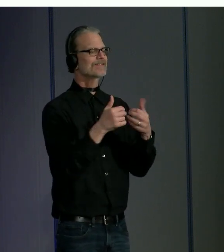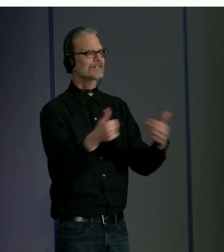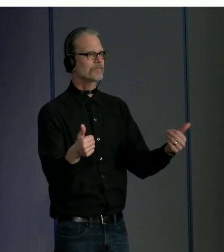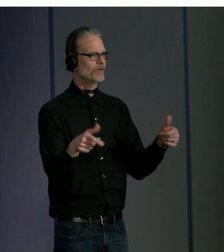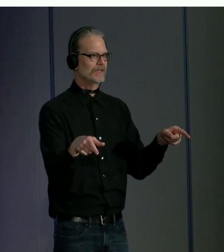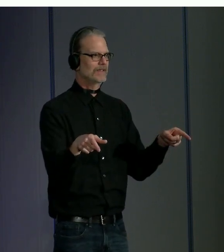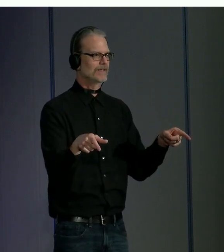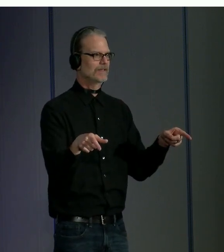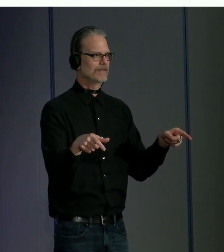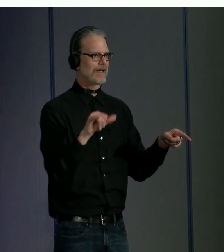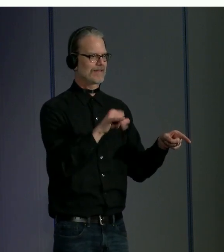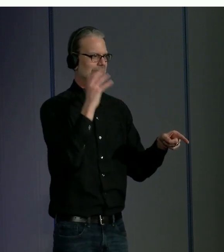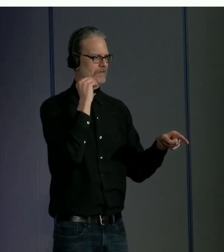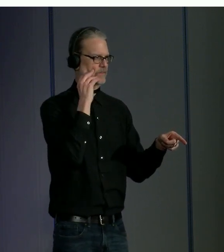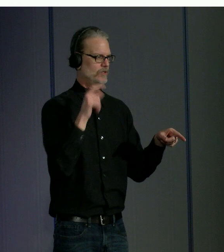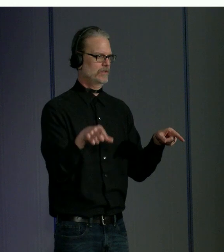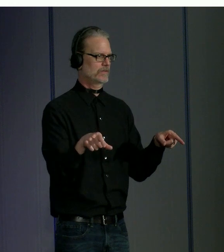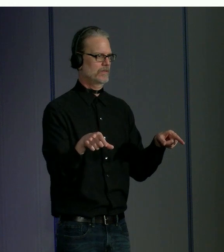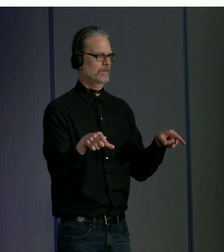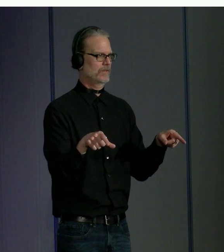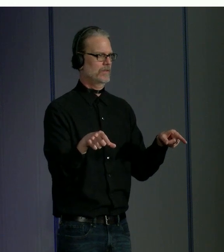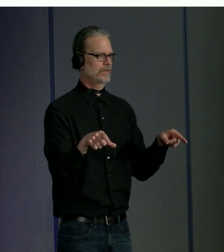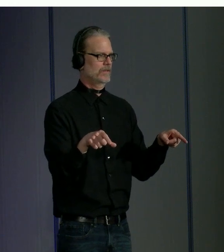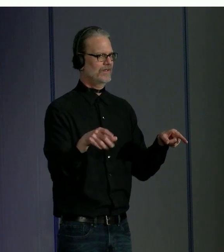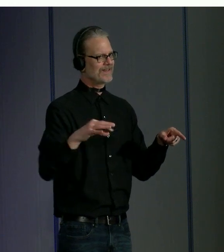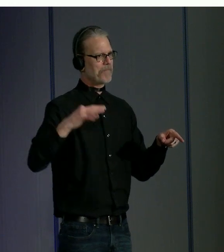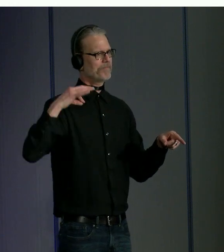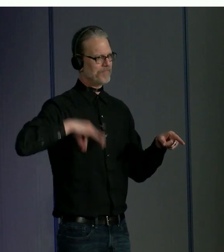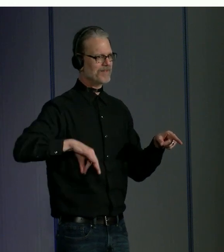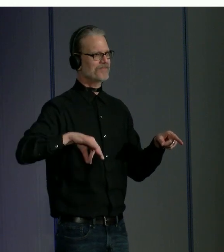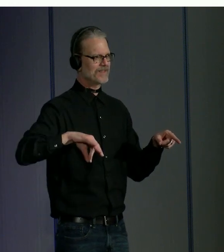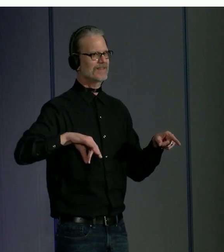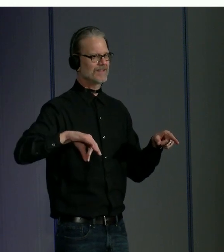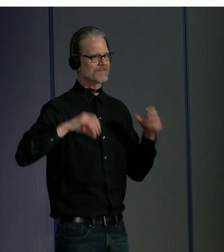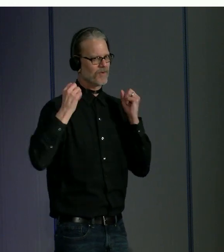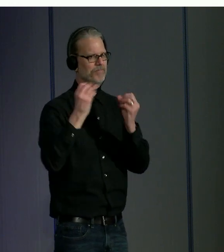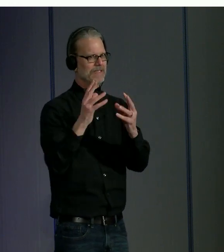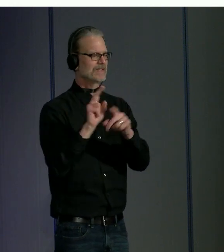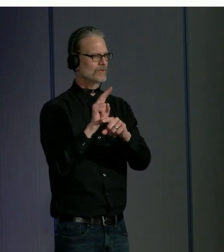And that has dramatic benefits for all sorts of users.